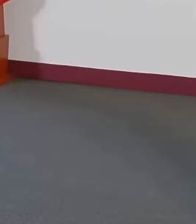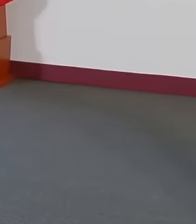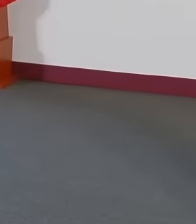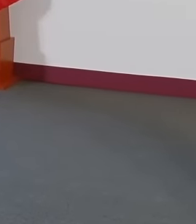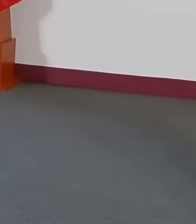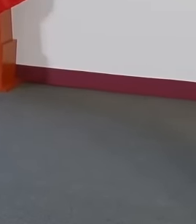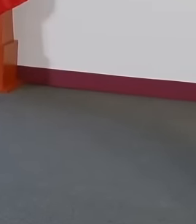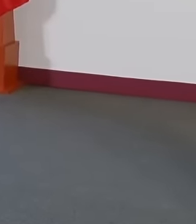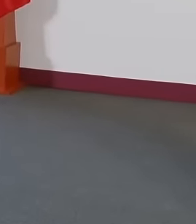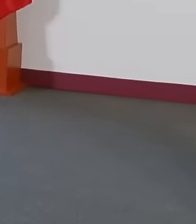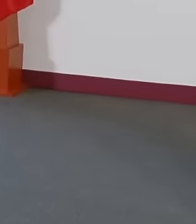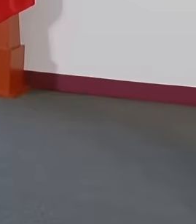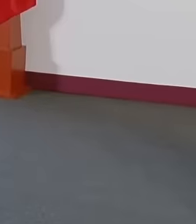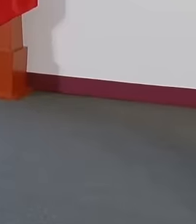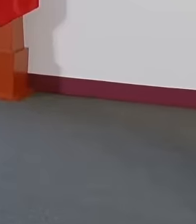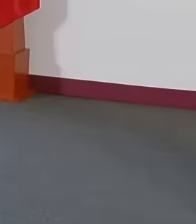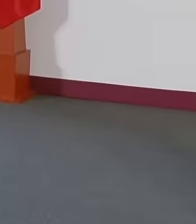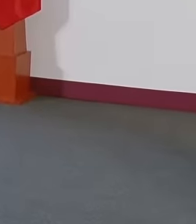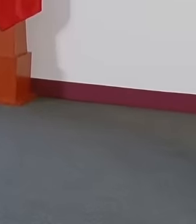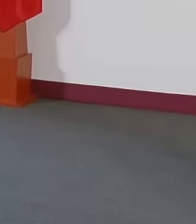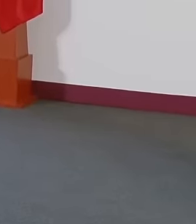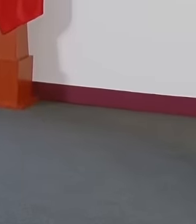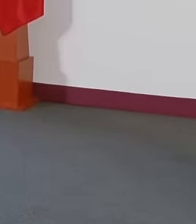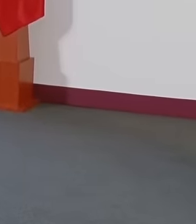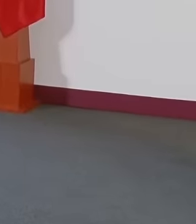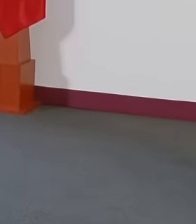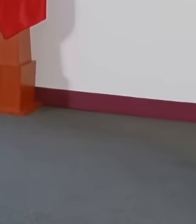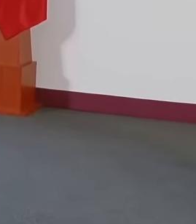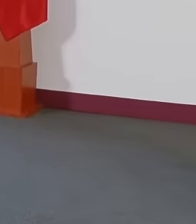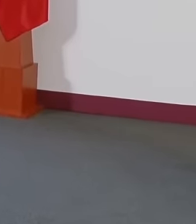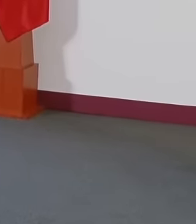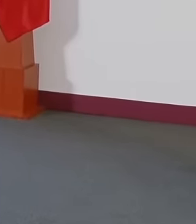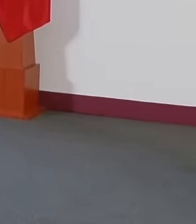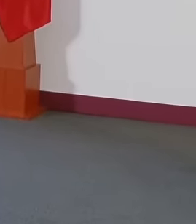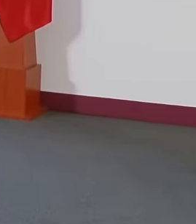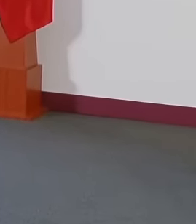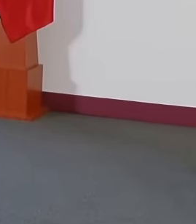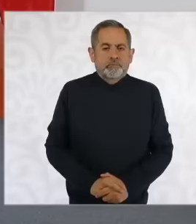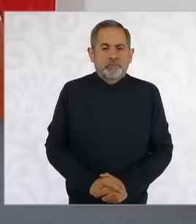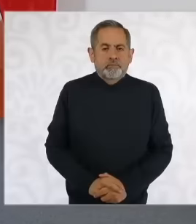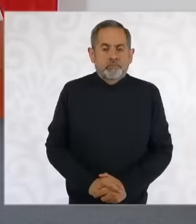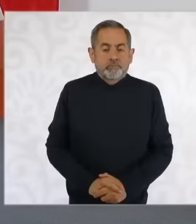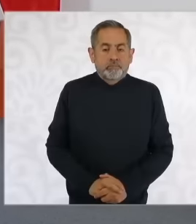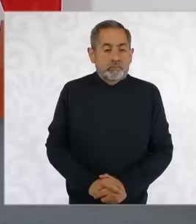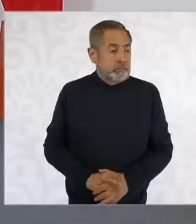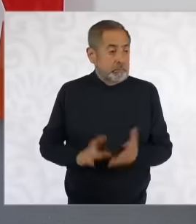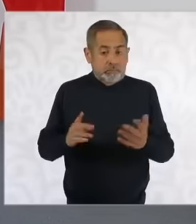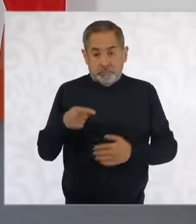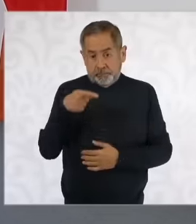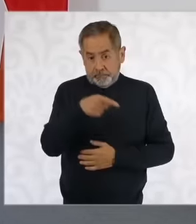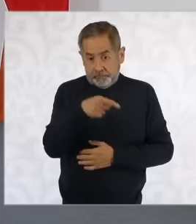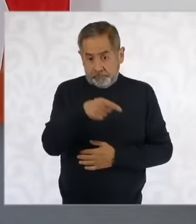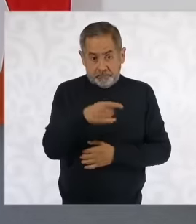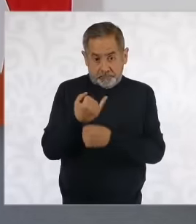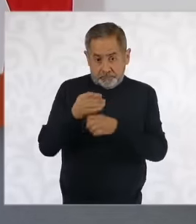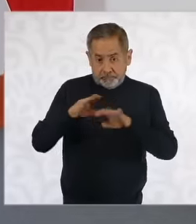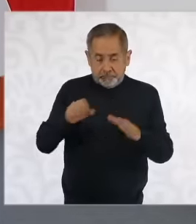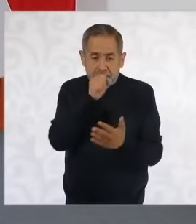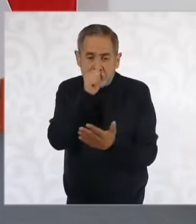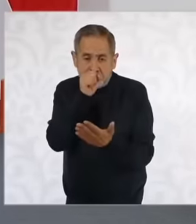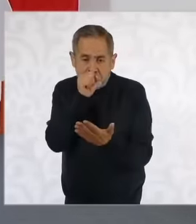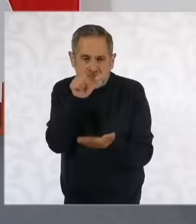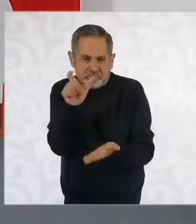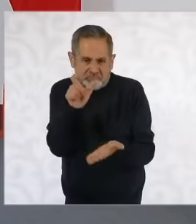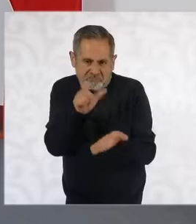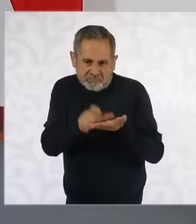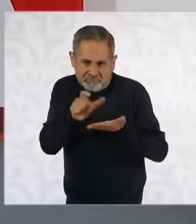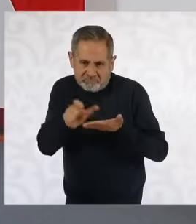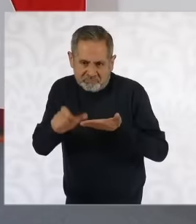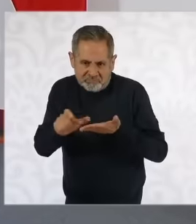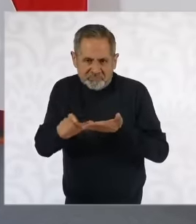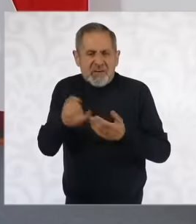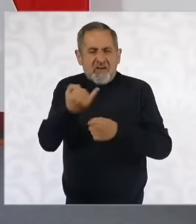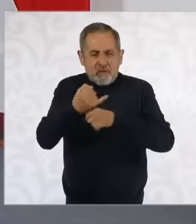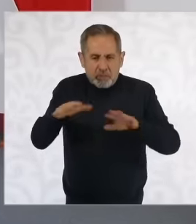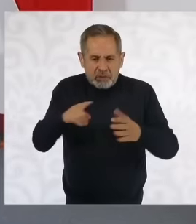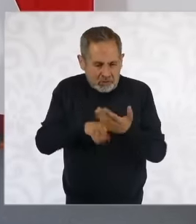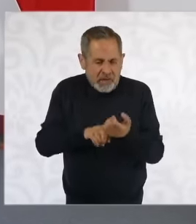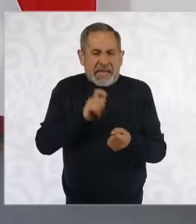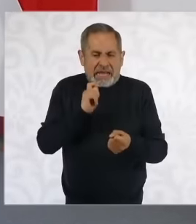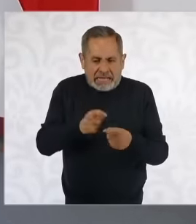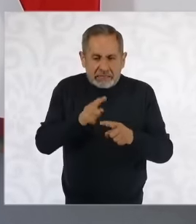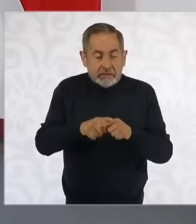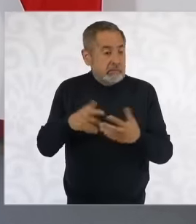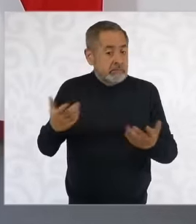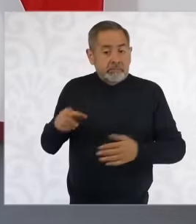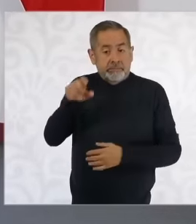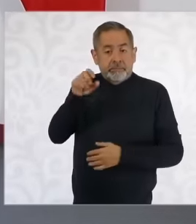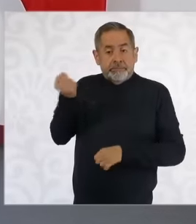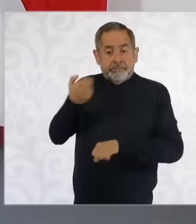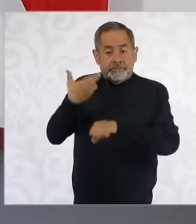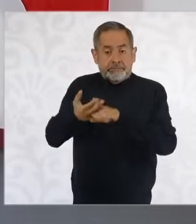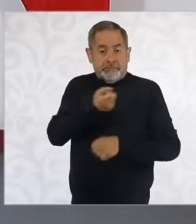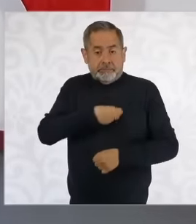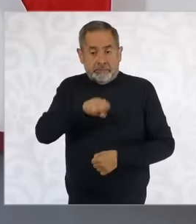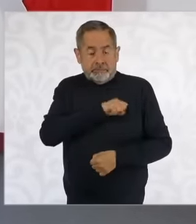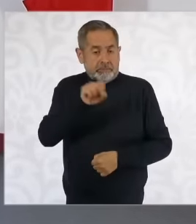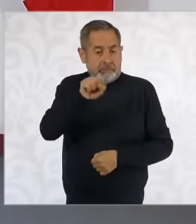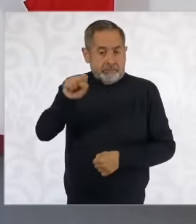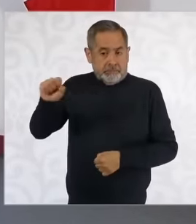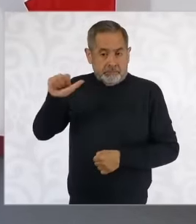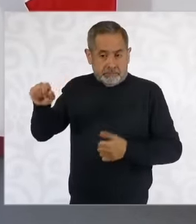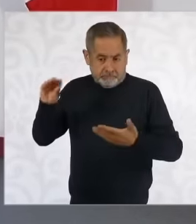consumer And in this case Well, it is information that the Ministry of Health establishes about the content